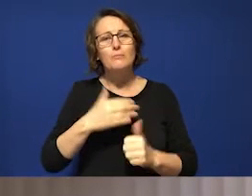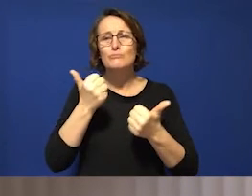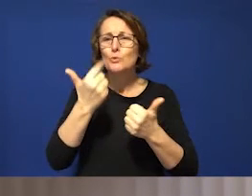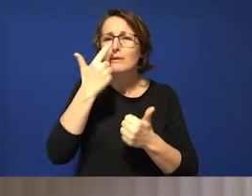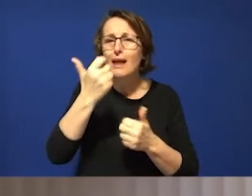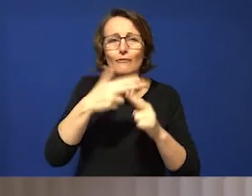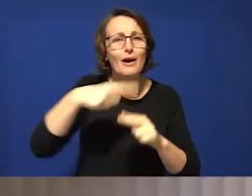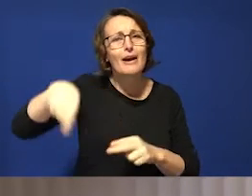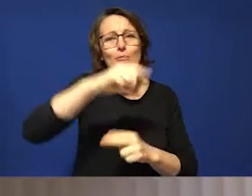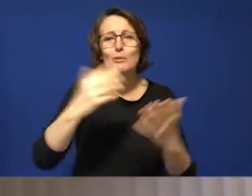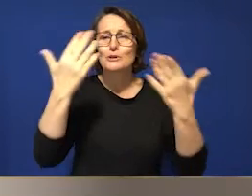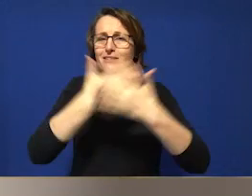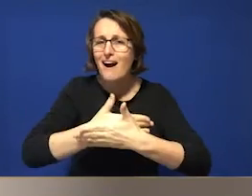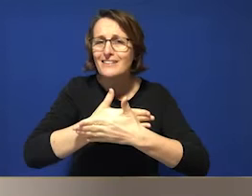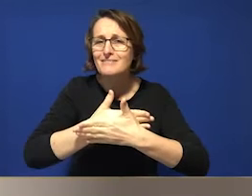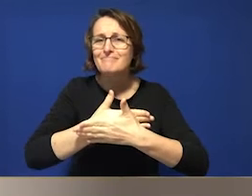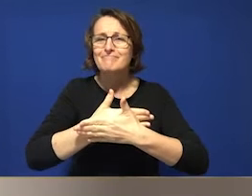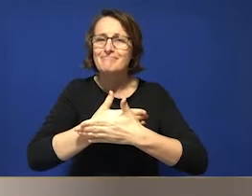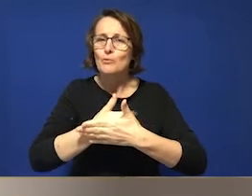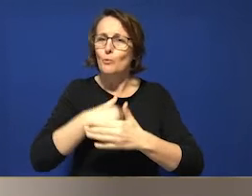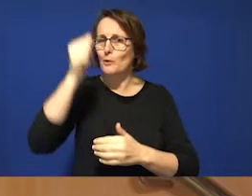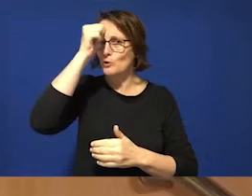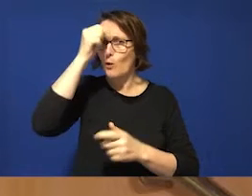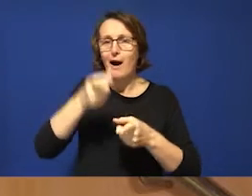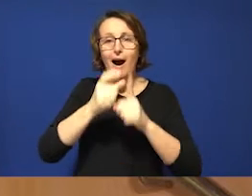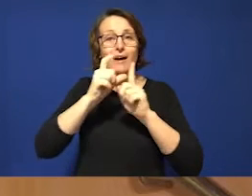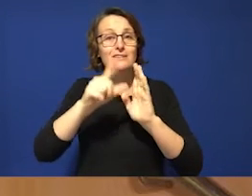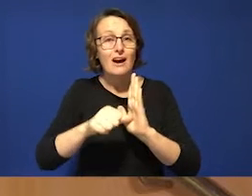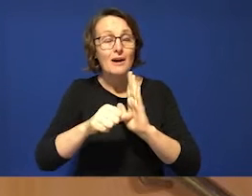who's tuning in this evening. I'd also like to acknowledge that our programming